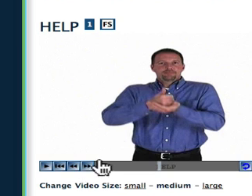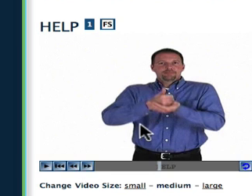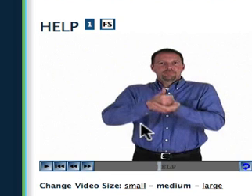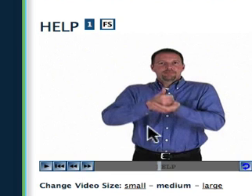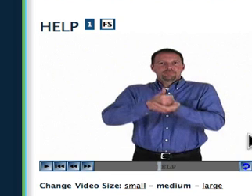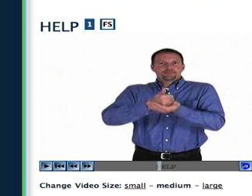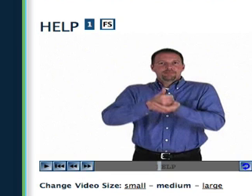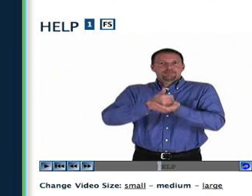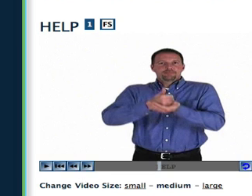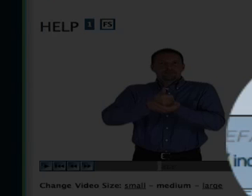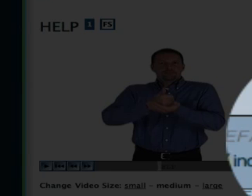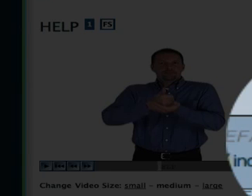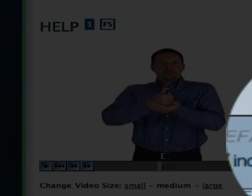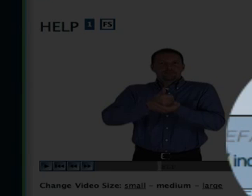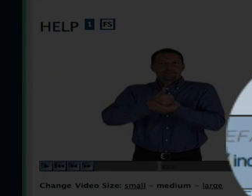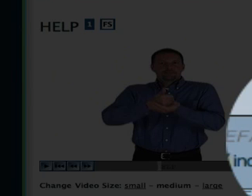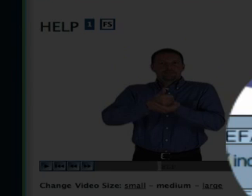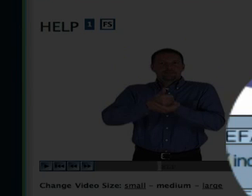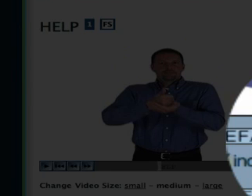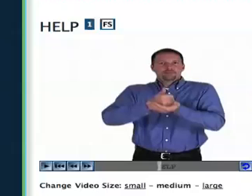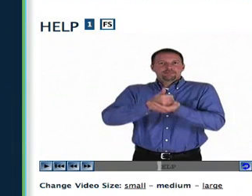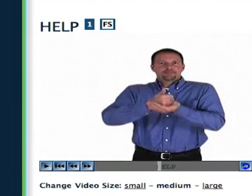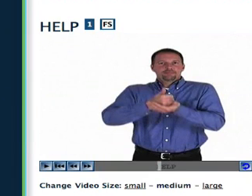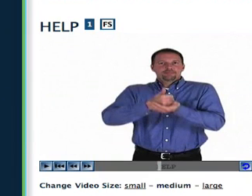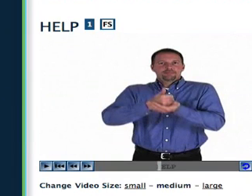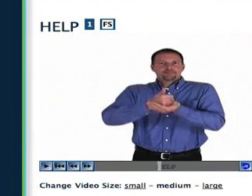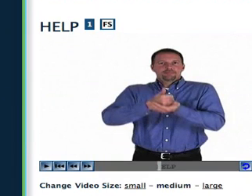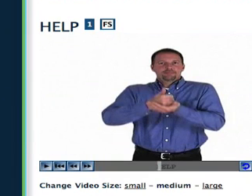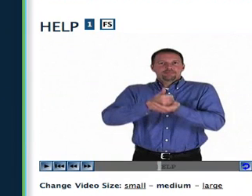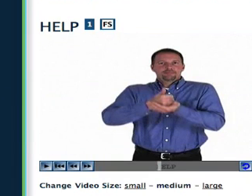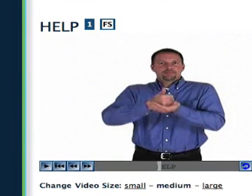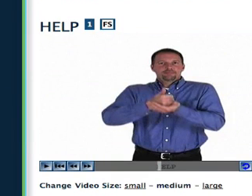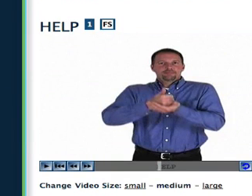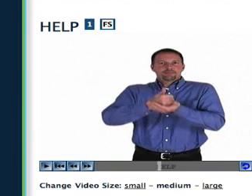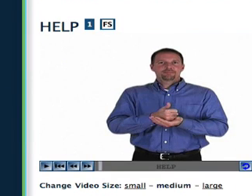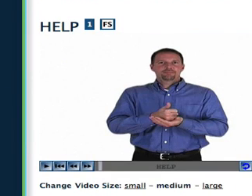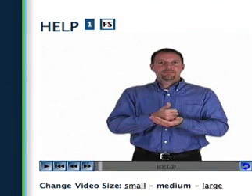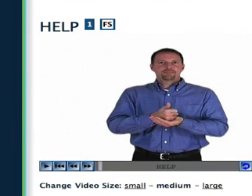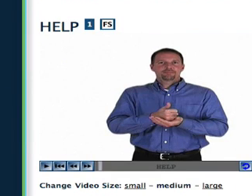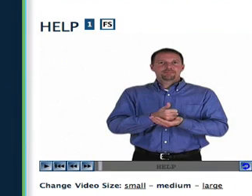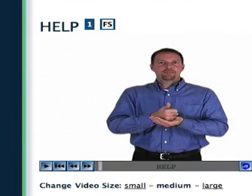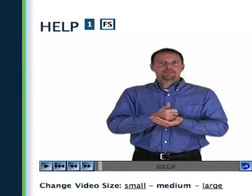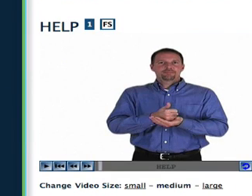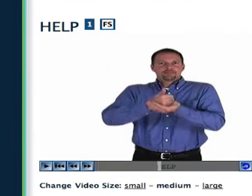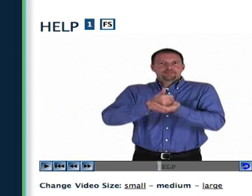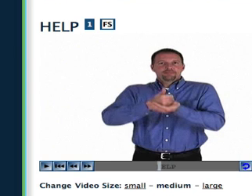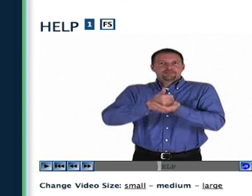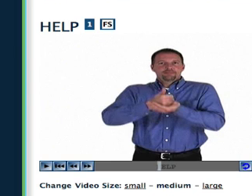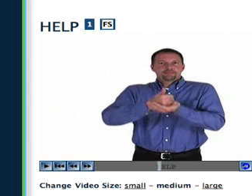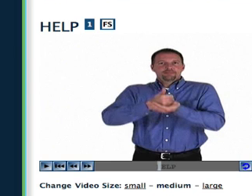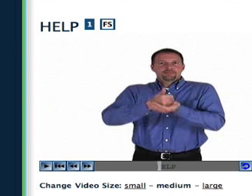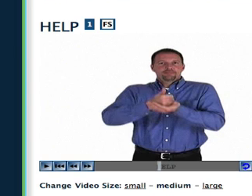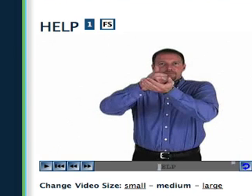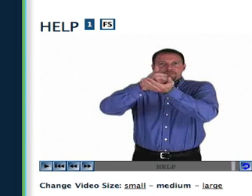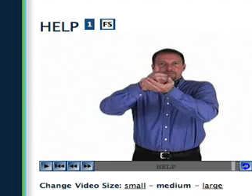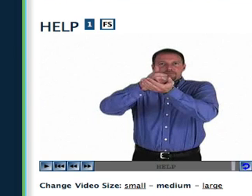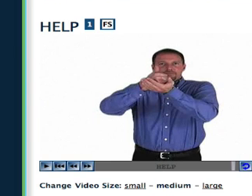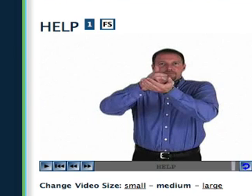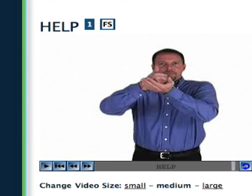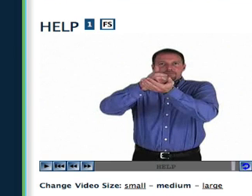so let me pick that frame and let me go ahead and click ADD. And now you can see I have 3 frames. Frame 1, frame 2, and frame 3.